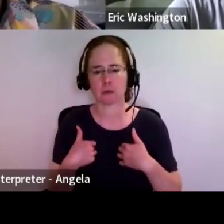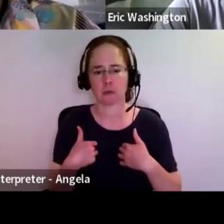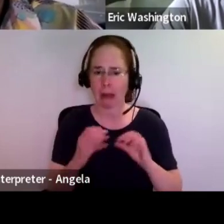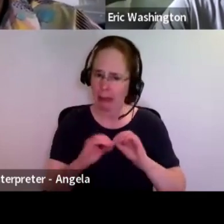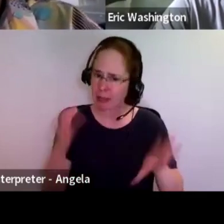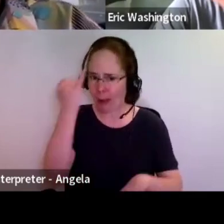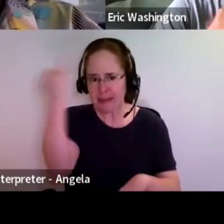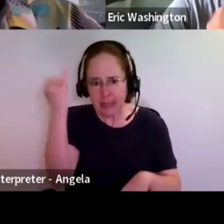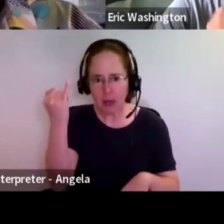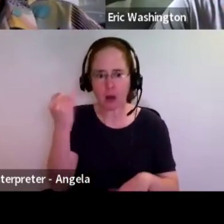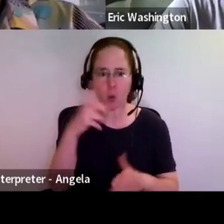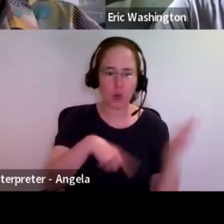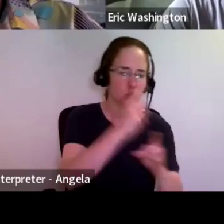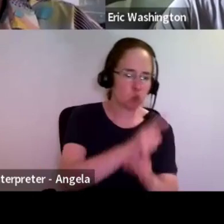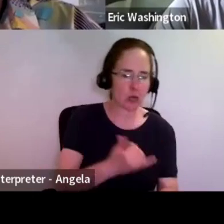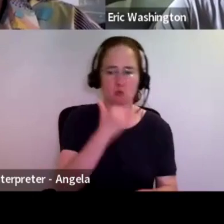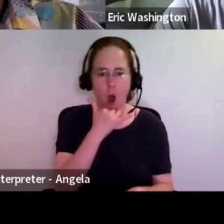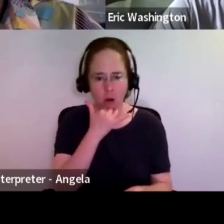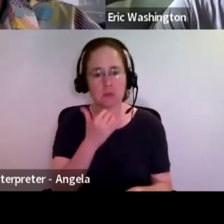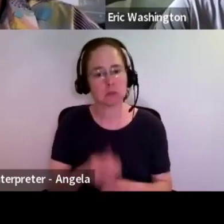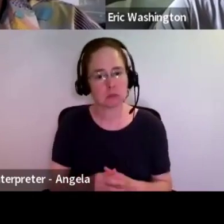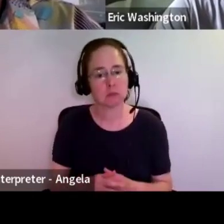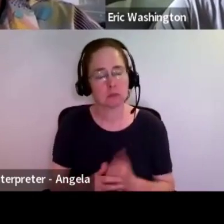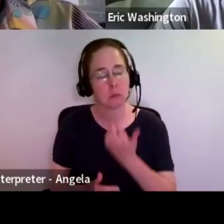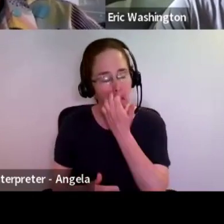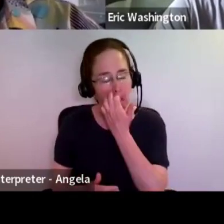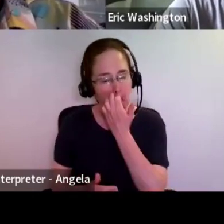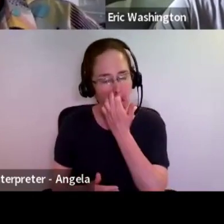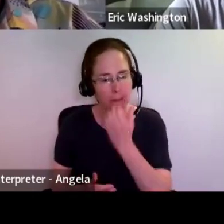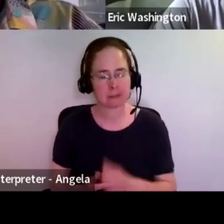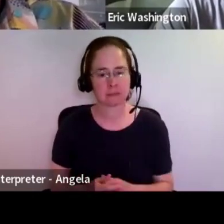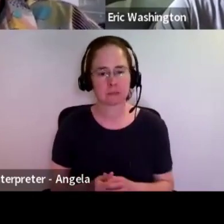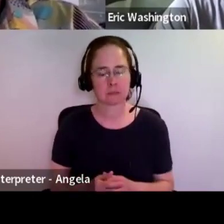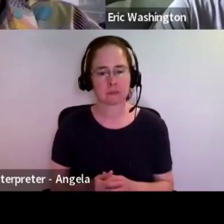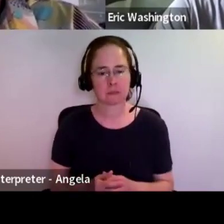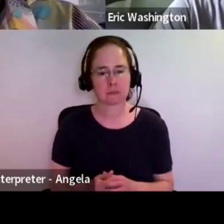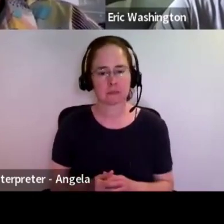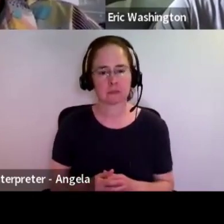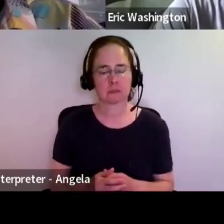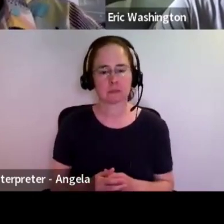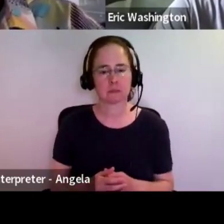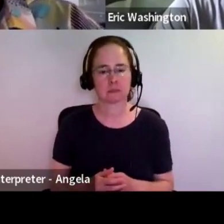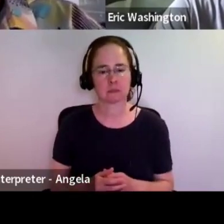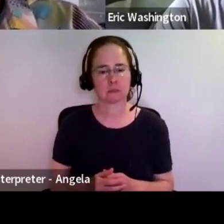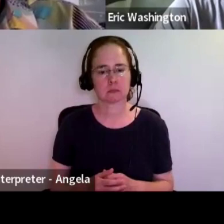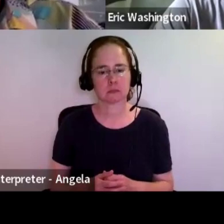of what is right and wrong, and I feel like that, you know,